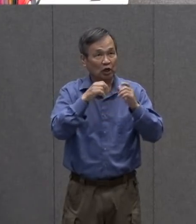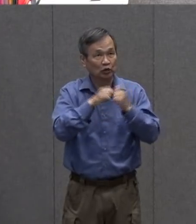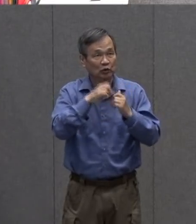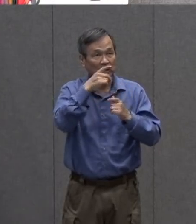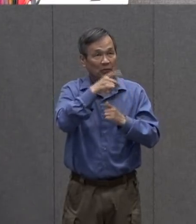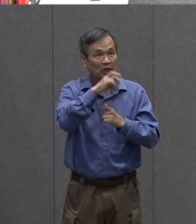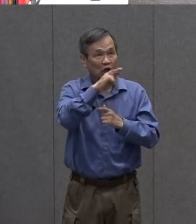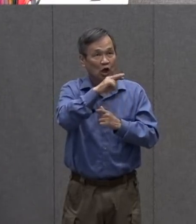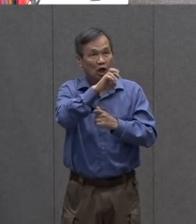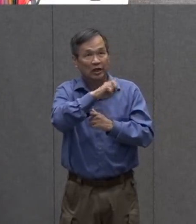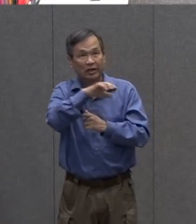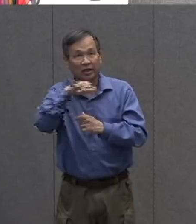Can you say that five times fast?